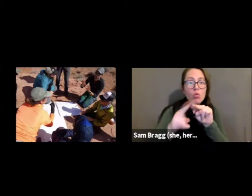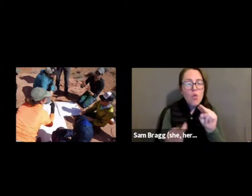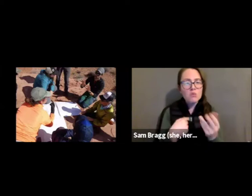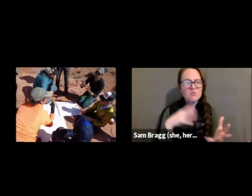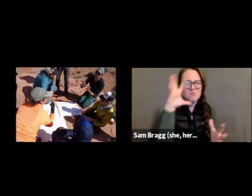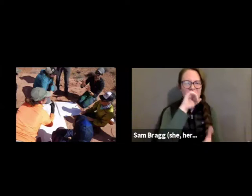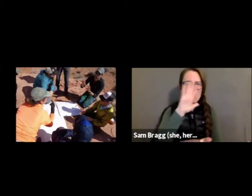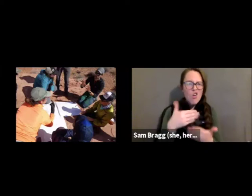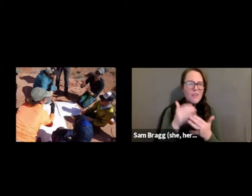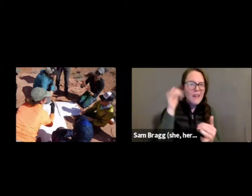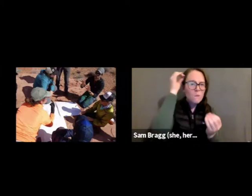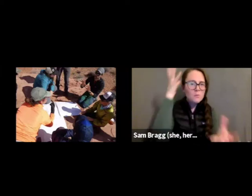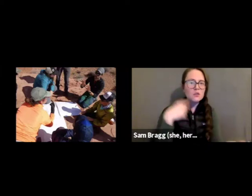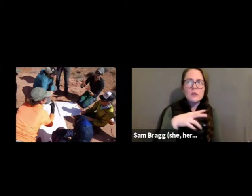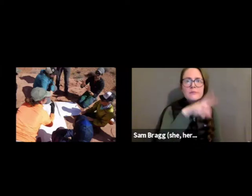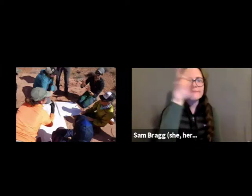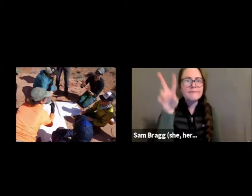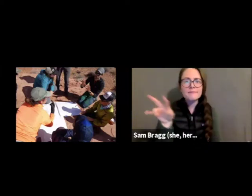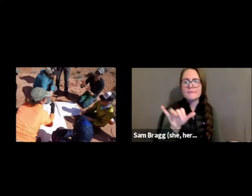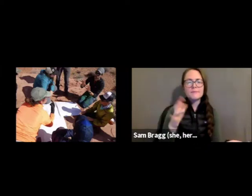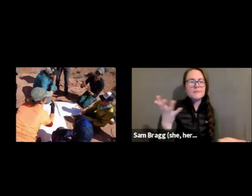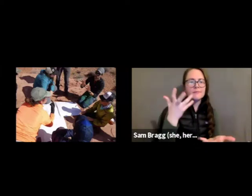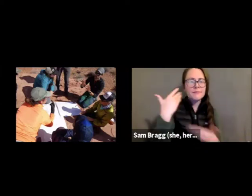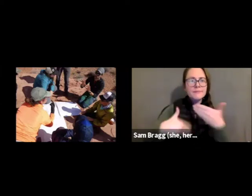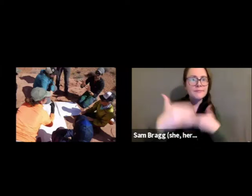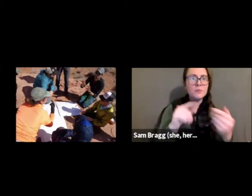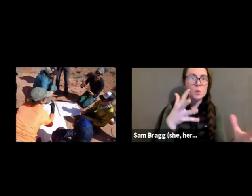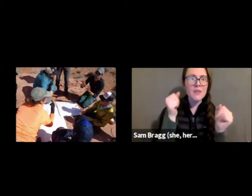elevation or the mileage was information that I would miss and I was trying to figure out what's